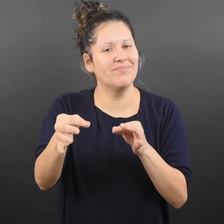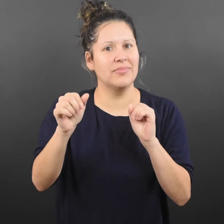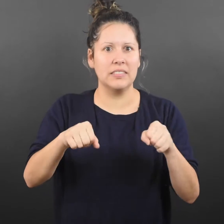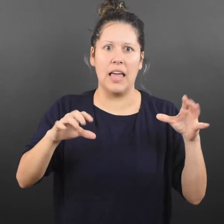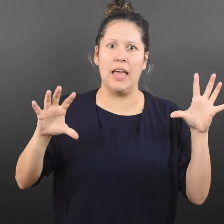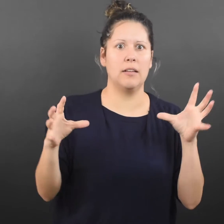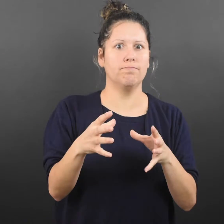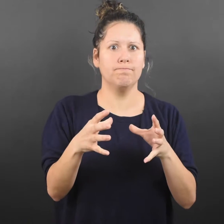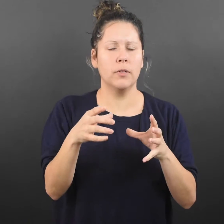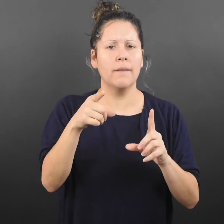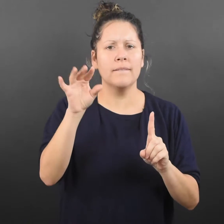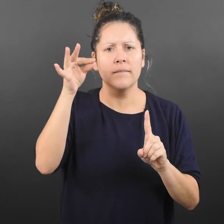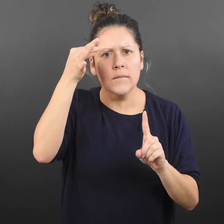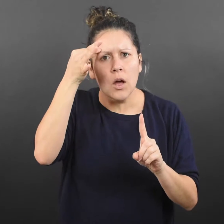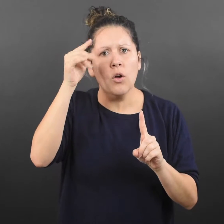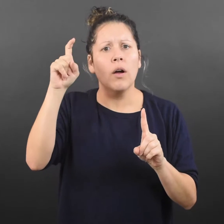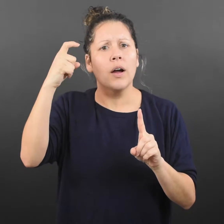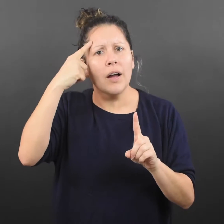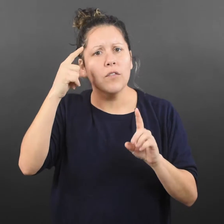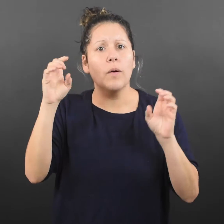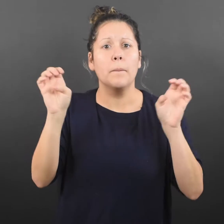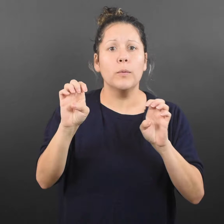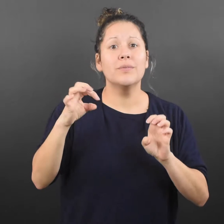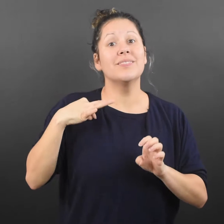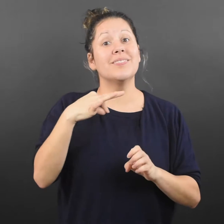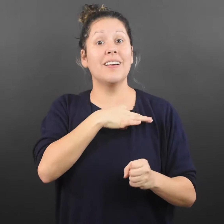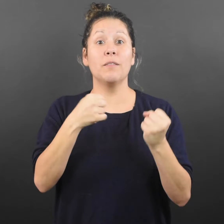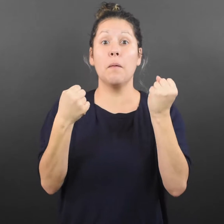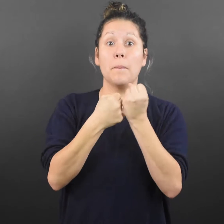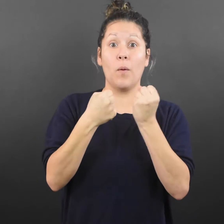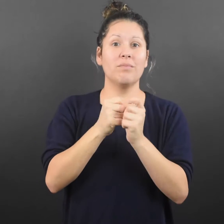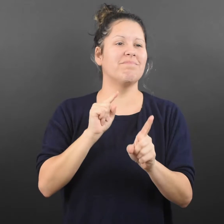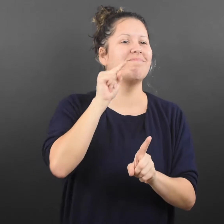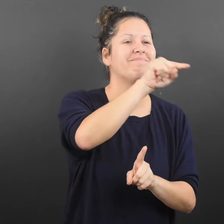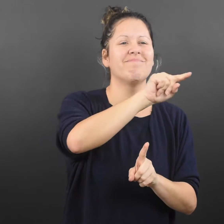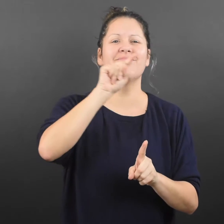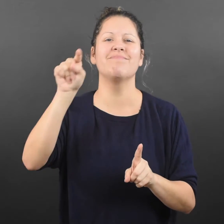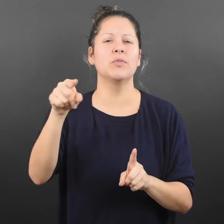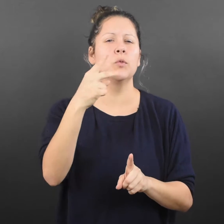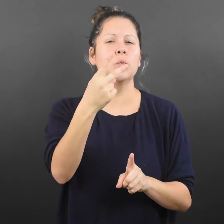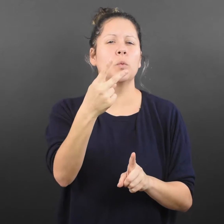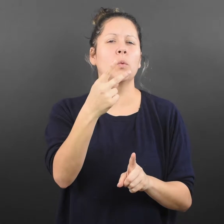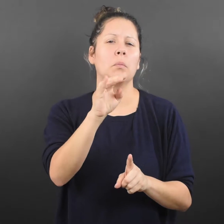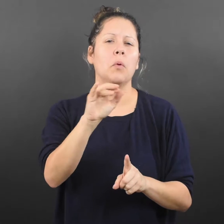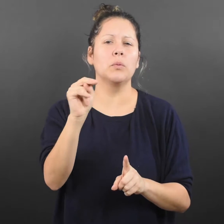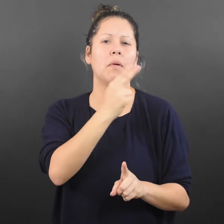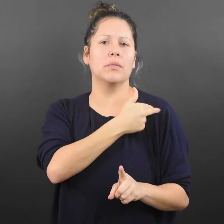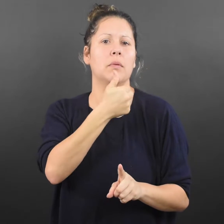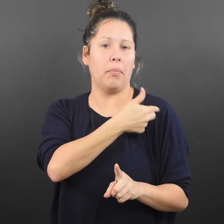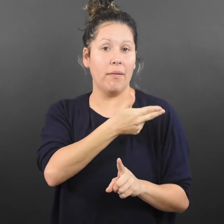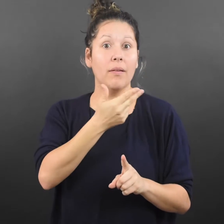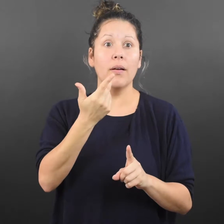staffing support at two Minnesota hospitals following his appeal to President Biden for